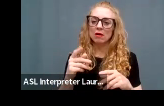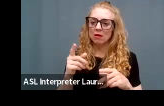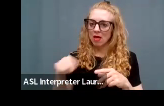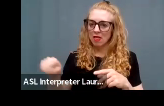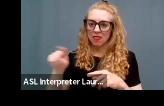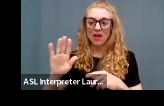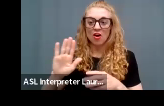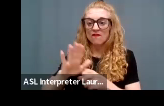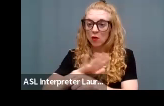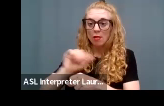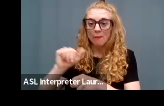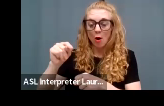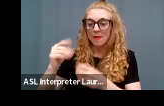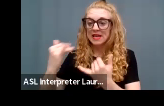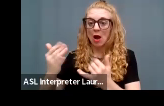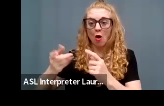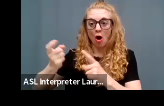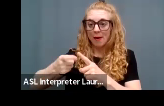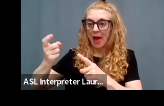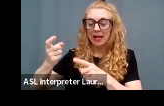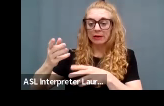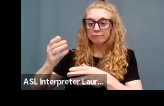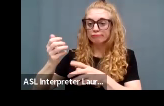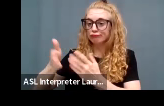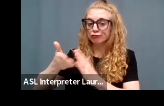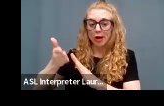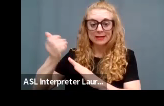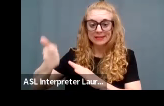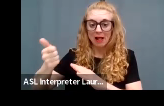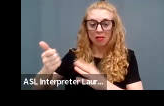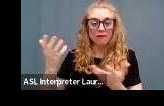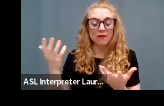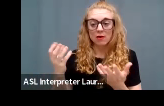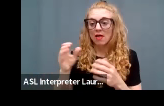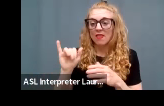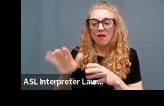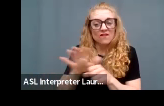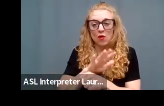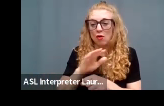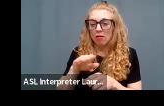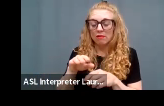apartment or entire uh flat or in some cases a floor tooth at homes that have just said you